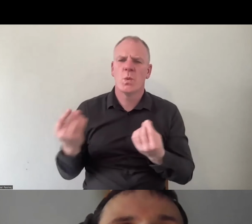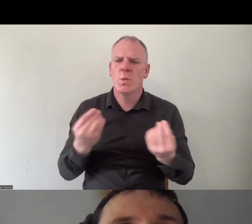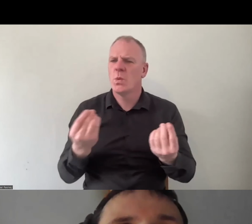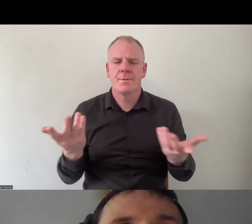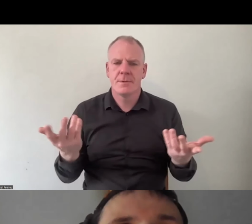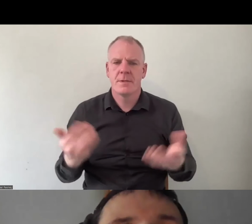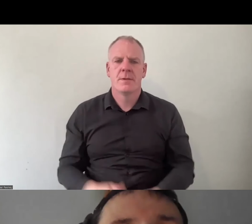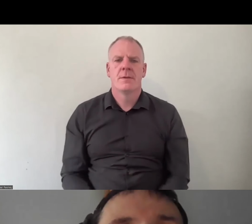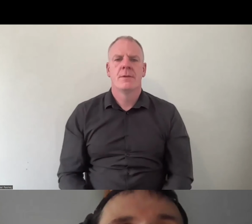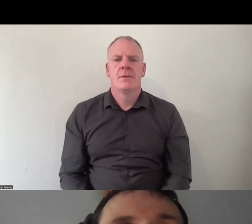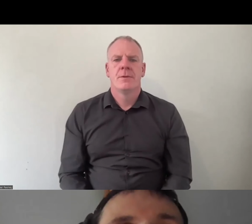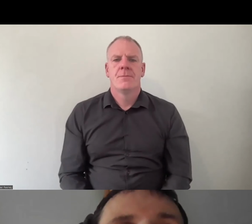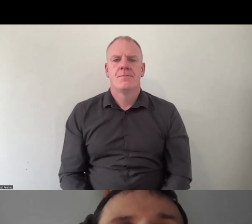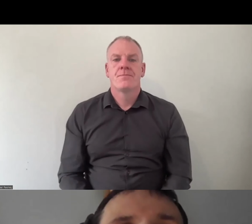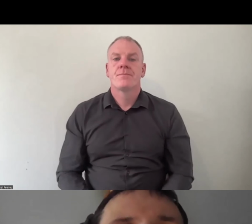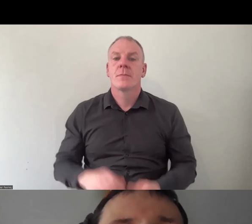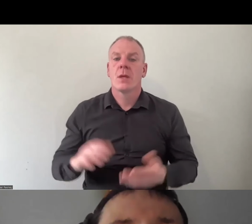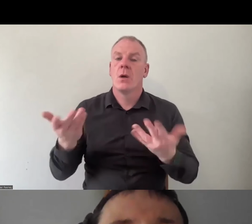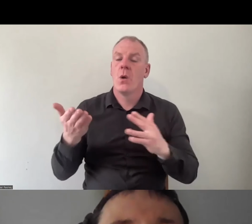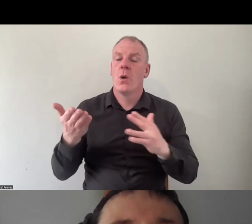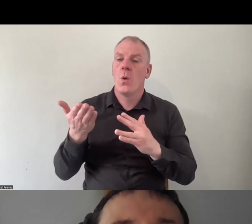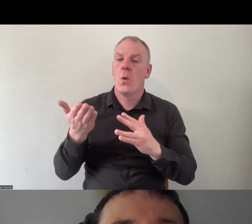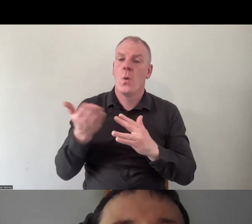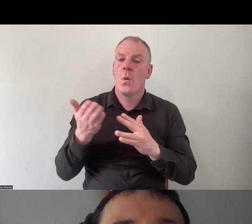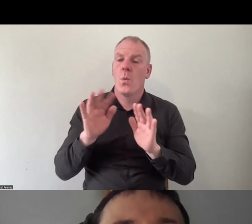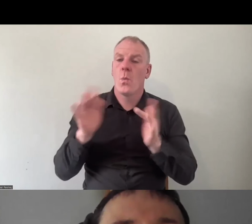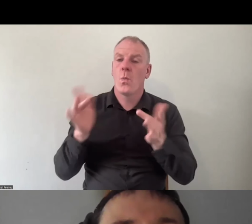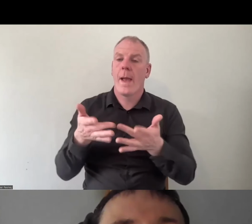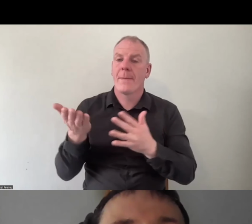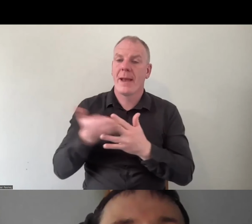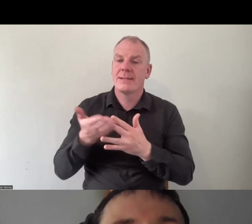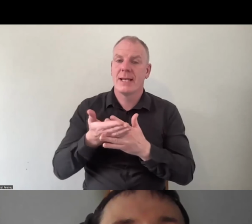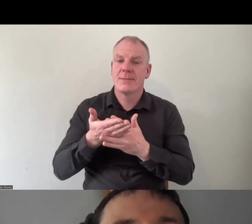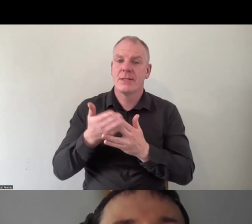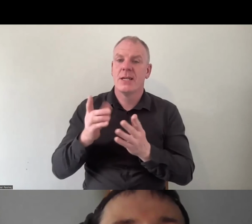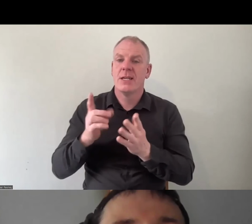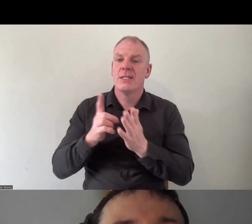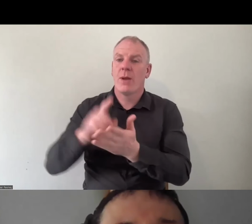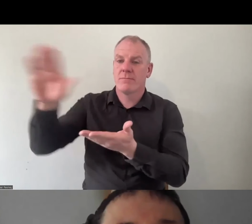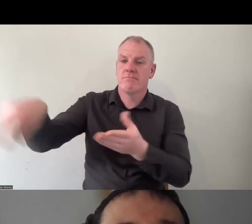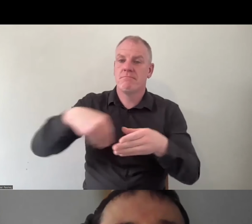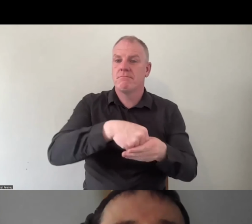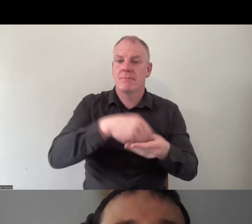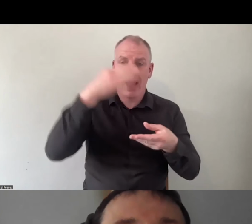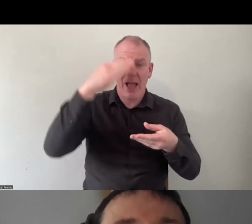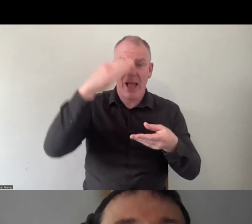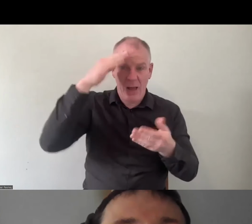The Web Accessibility Directive was transposed into Irish law on 23rd September, 2020.